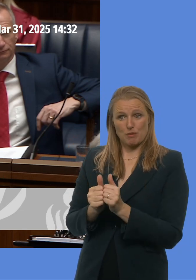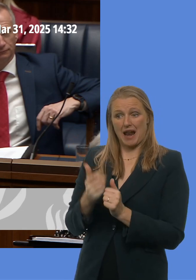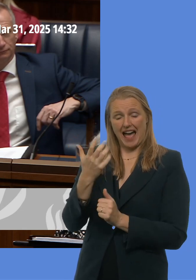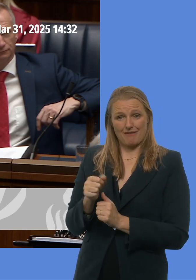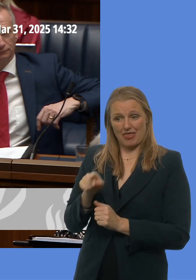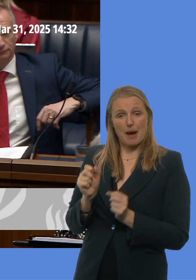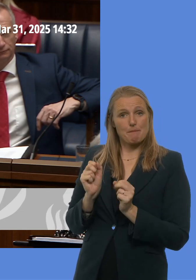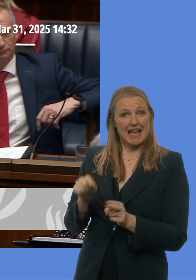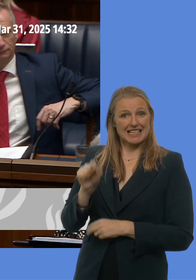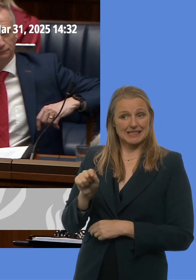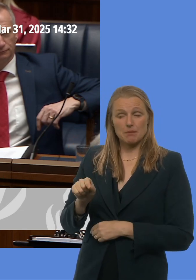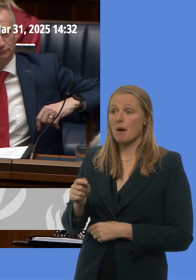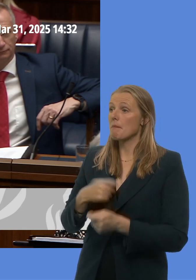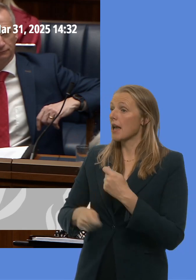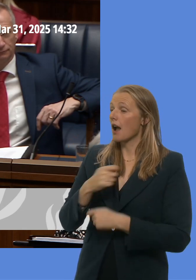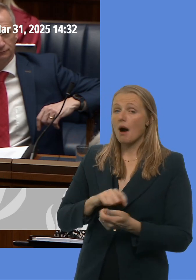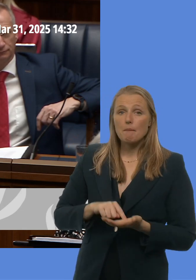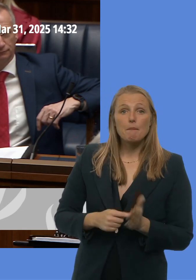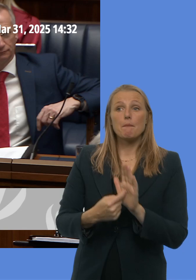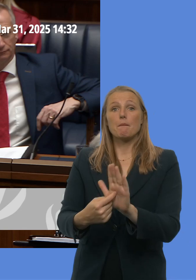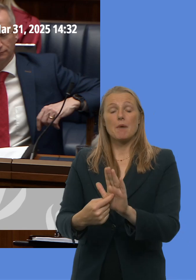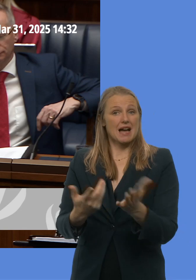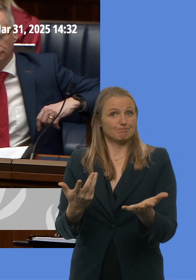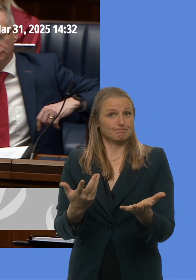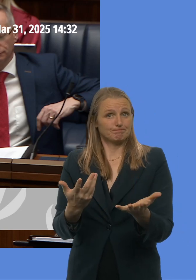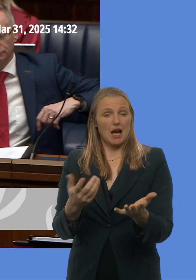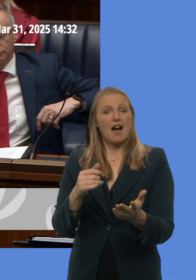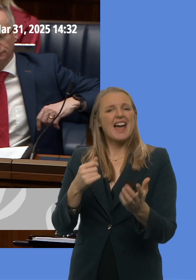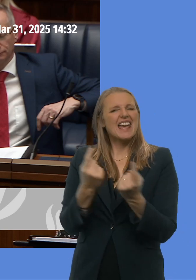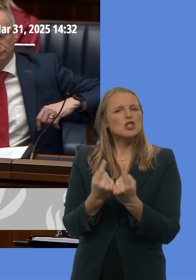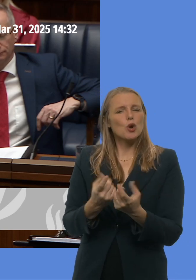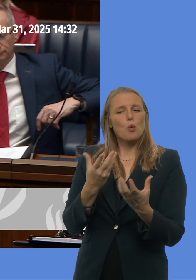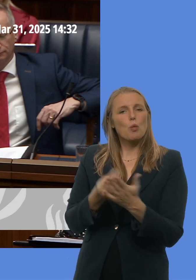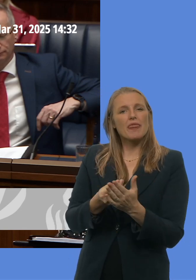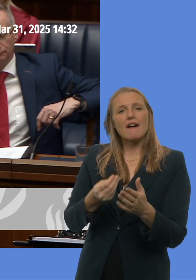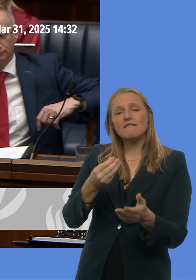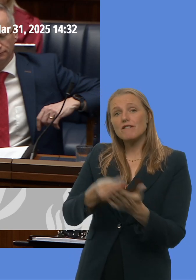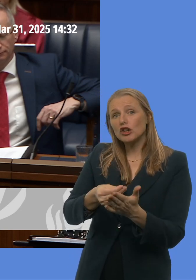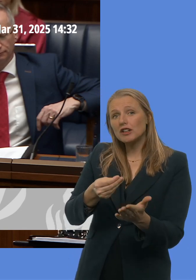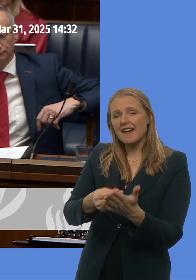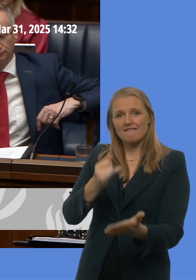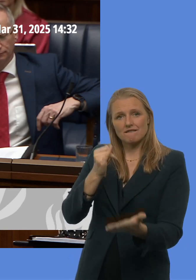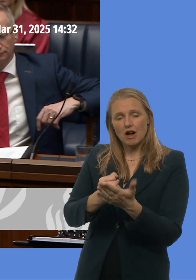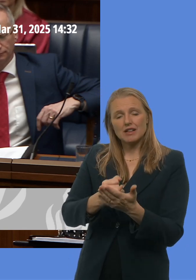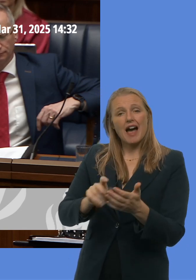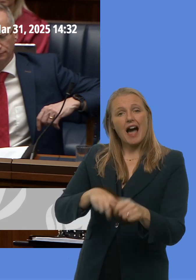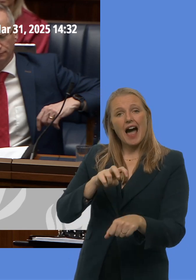There is a particular issue with funding that came about because of an Irish Government issue with pensions within that organisation.